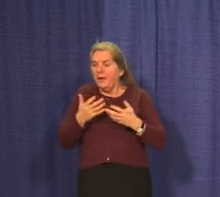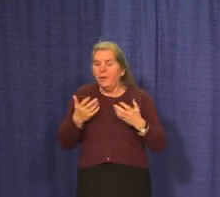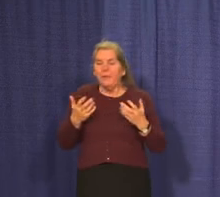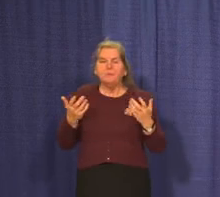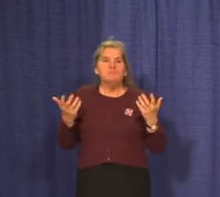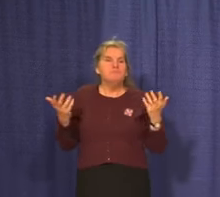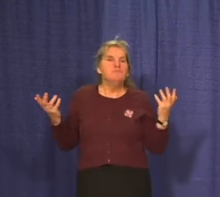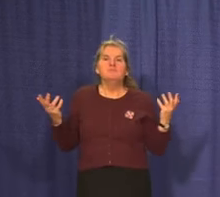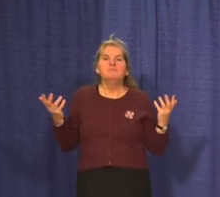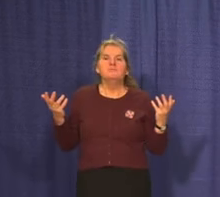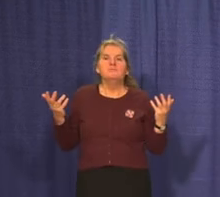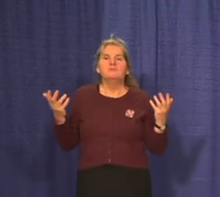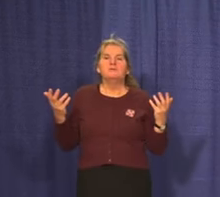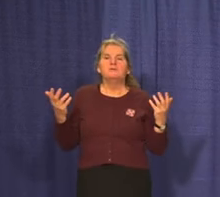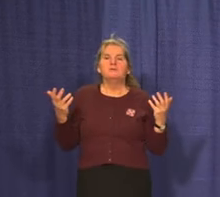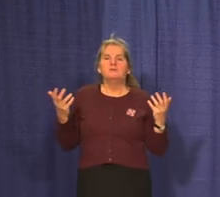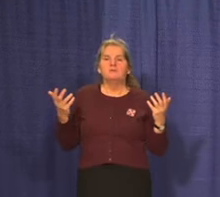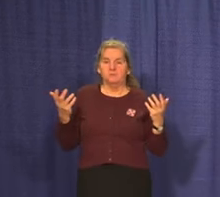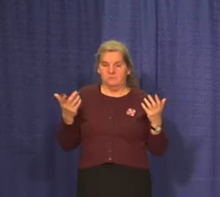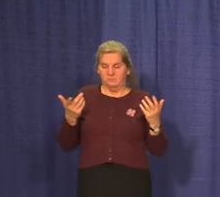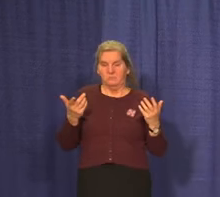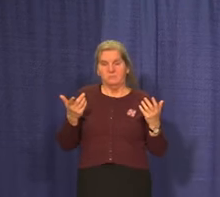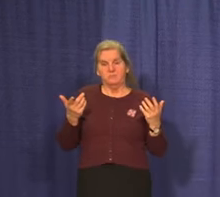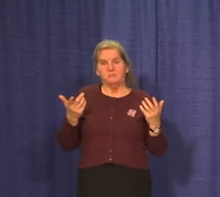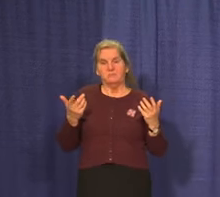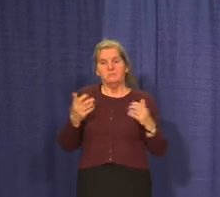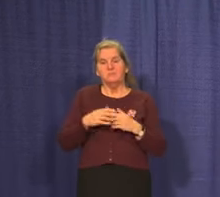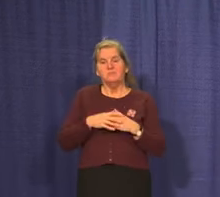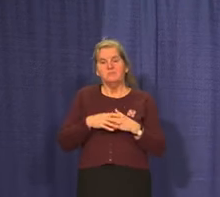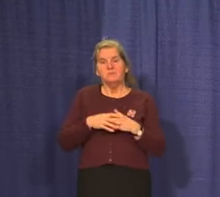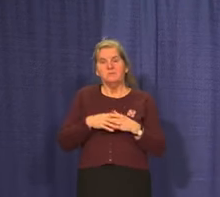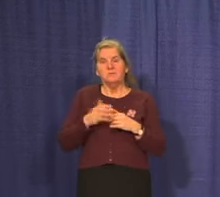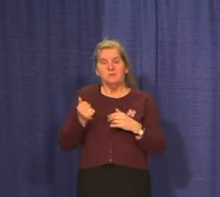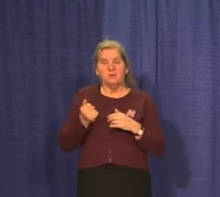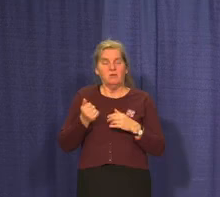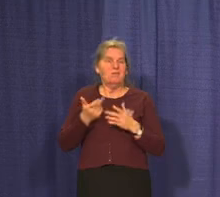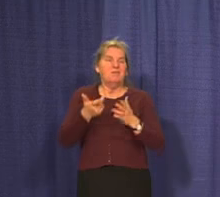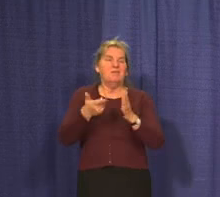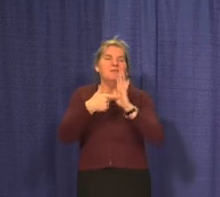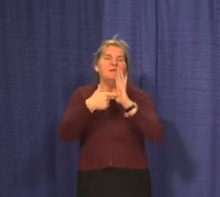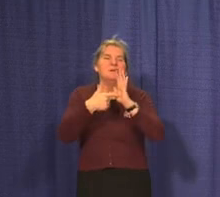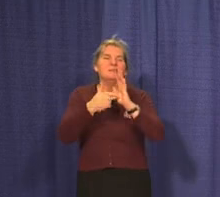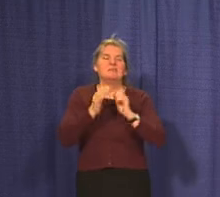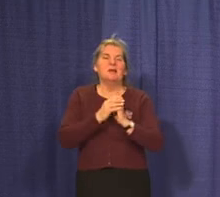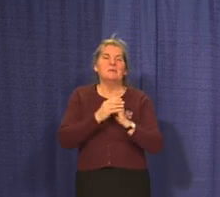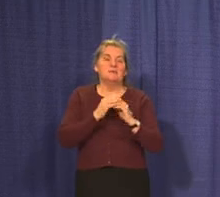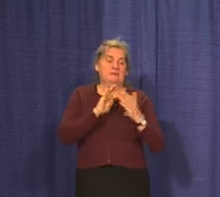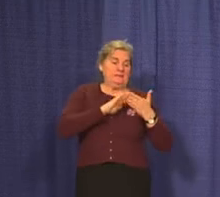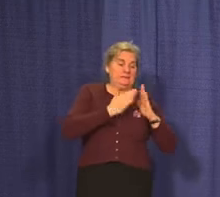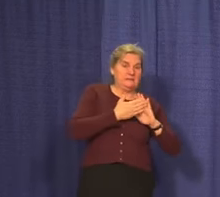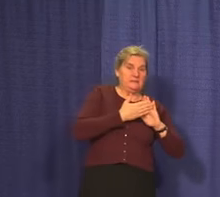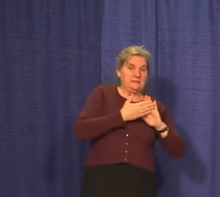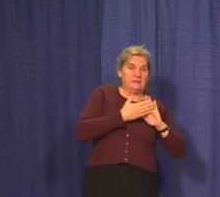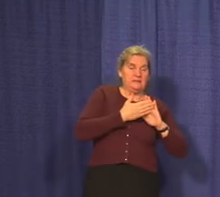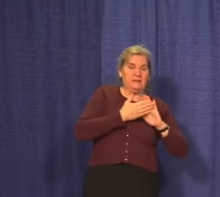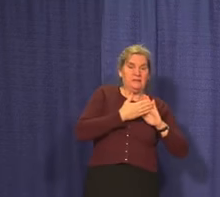AND WHICH JURISDICTION CRACK -- JURISDICTION PRACTICES APPLY. IF WERE TALKING ABOUT CITY VERSUS TERRITORY, VERSUS FIRST